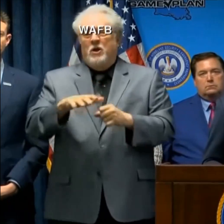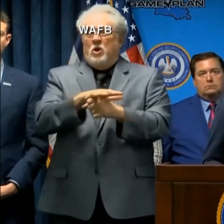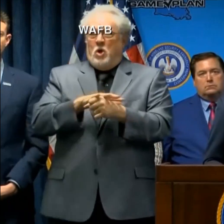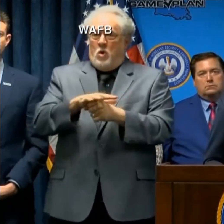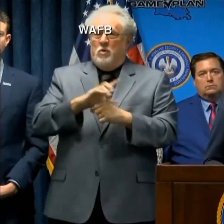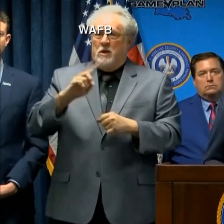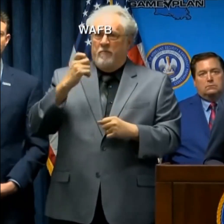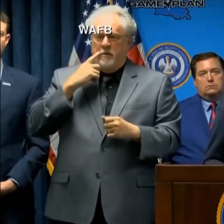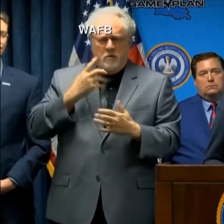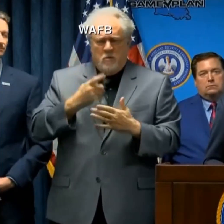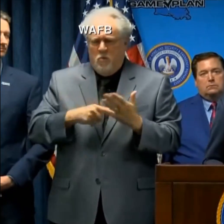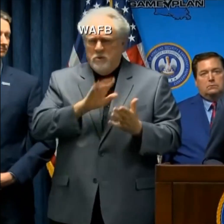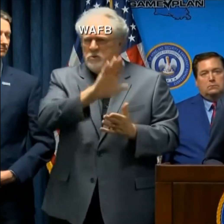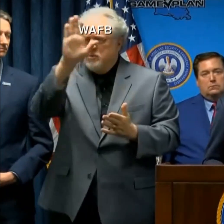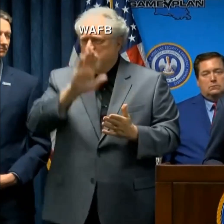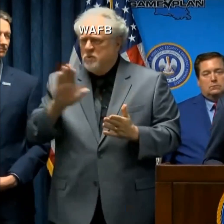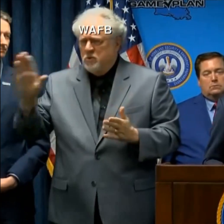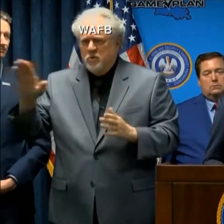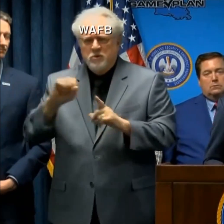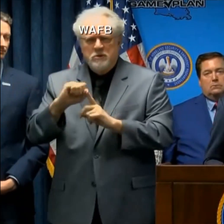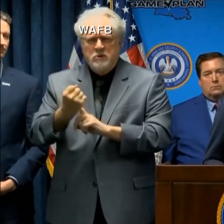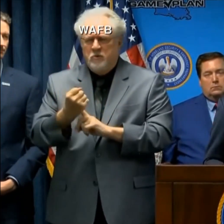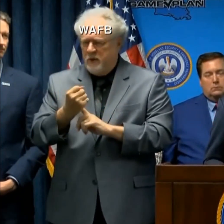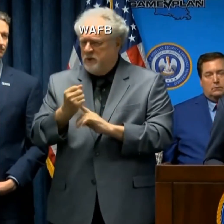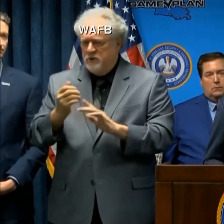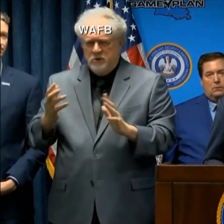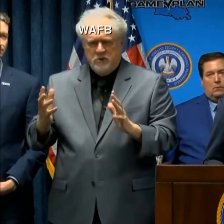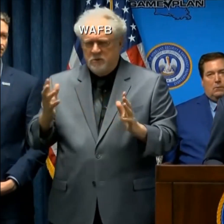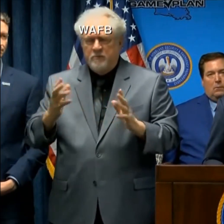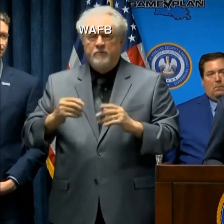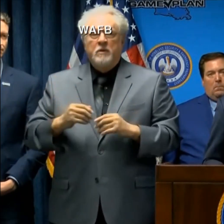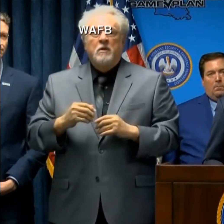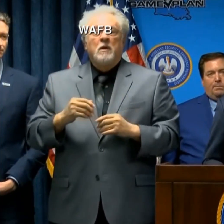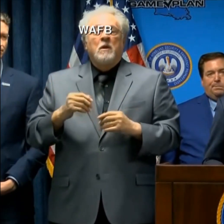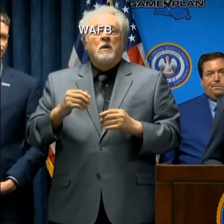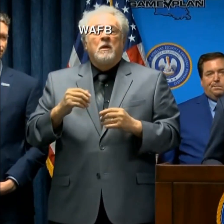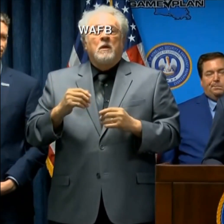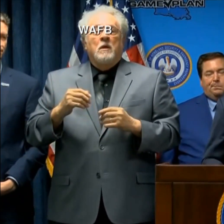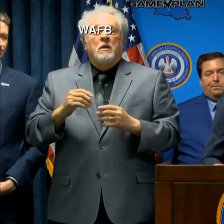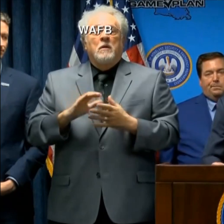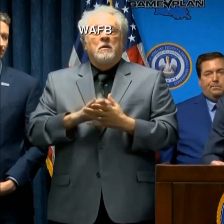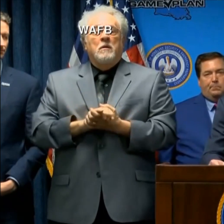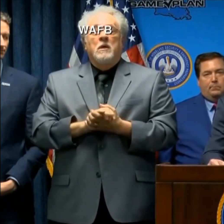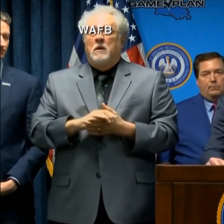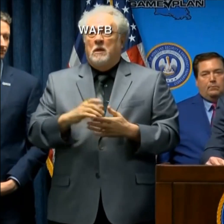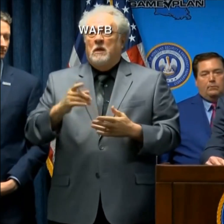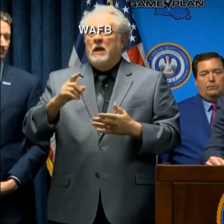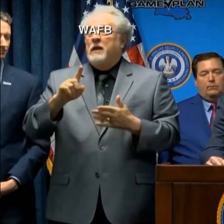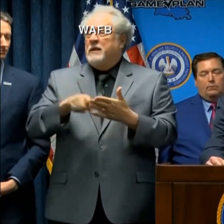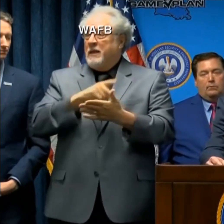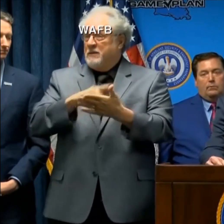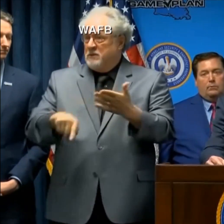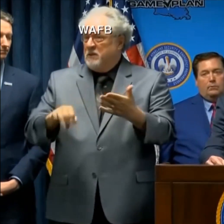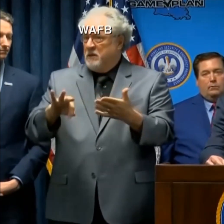current situation is at any given time these cancellations are being done with